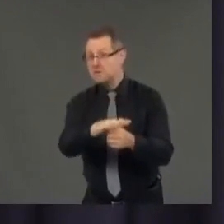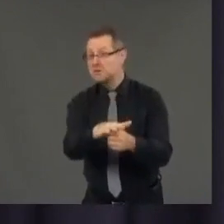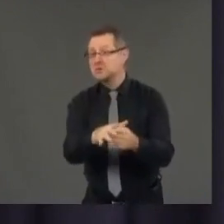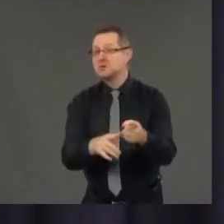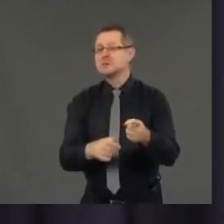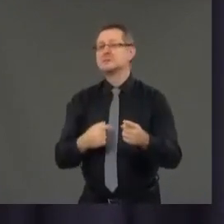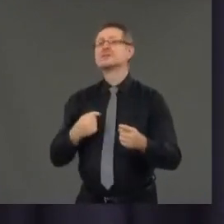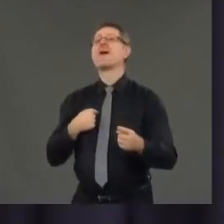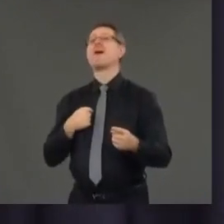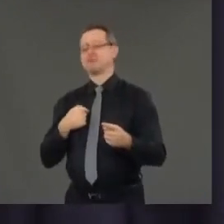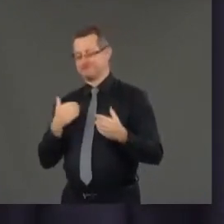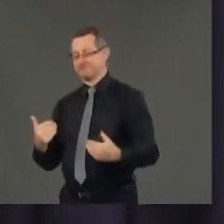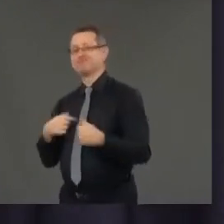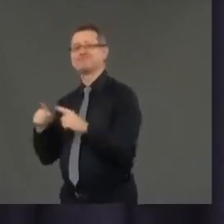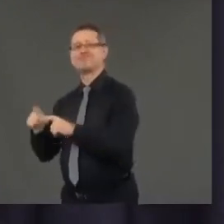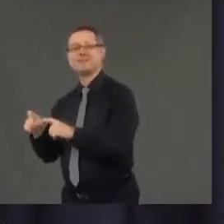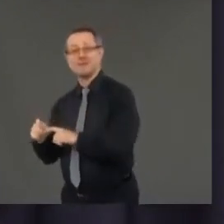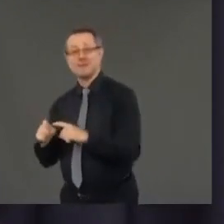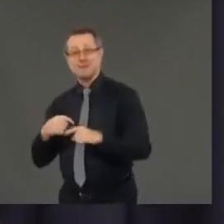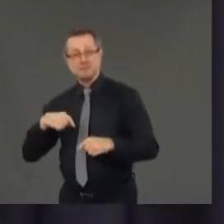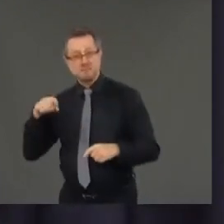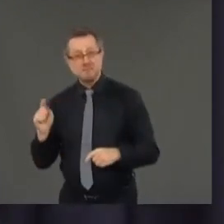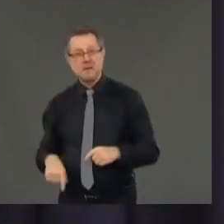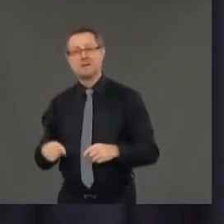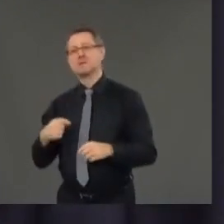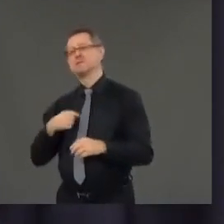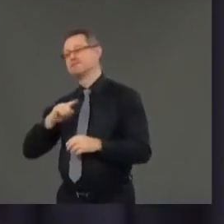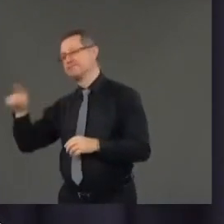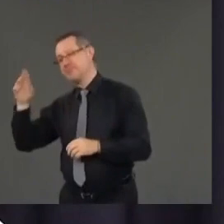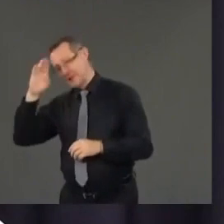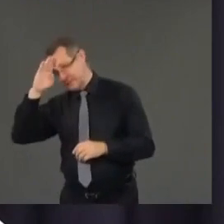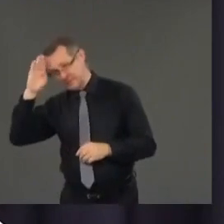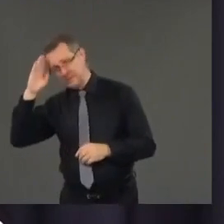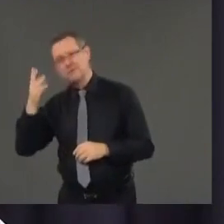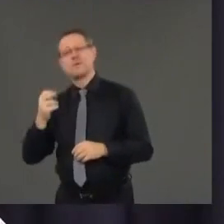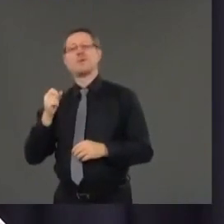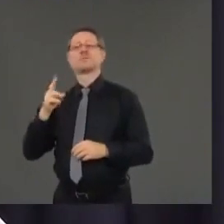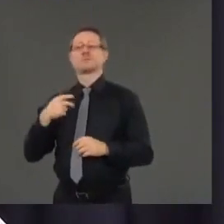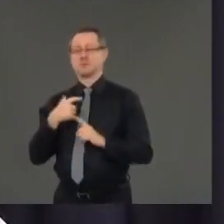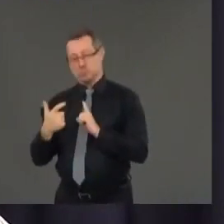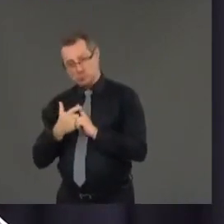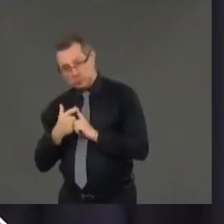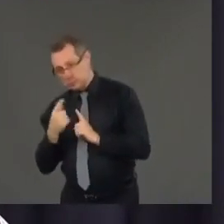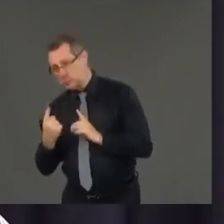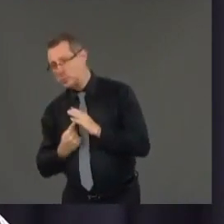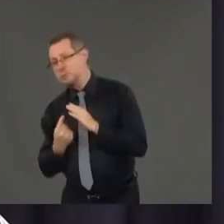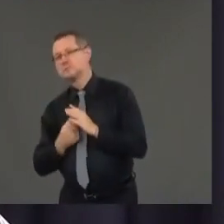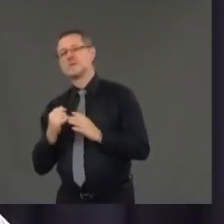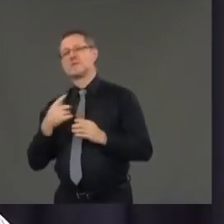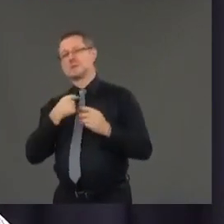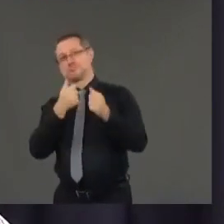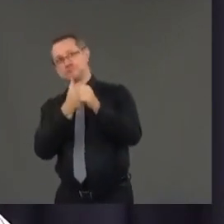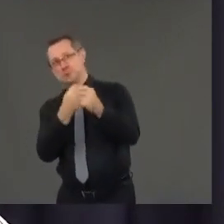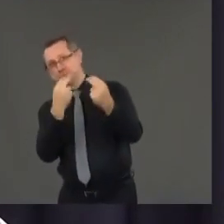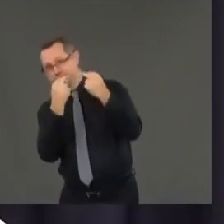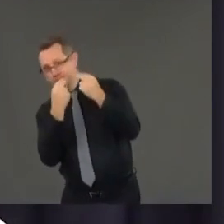RIGHT. IF YOU CAME IN CONTACT WITH SOMEONE KNOWN TO HAVE CORONAVIRUS OR YOU WERE SYMPTOMATIC, YOU GOT A